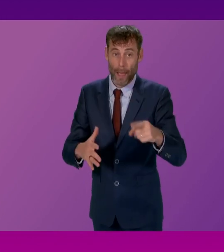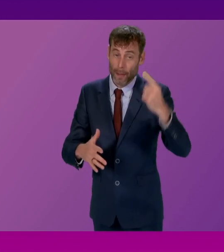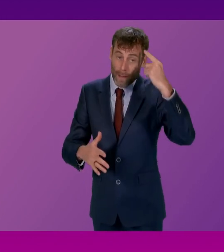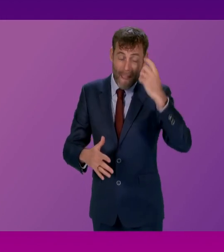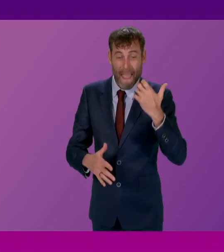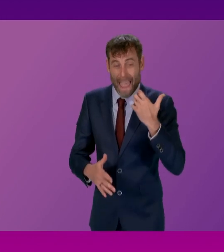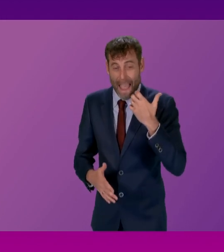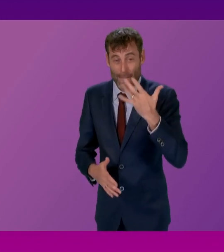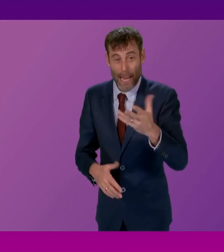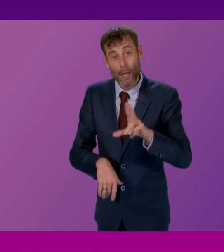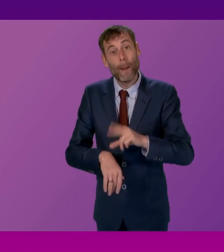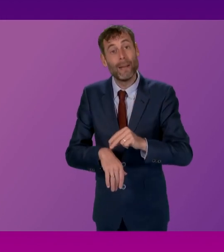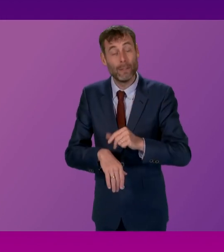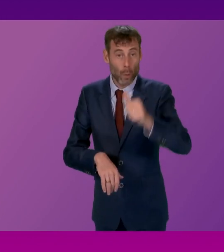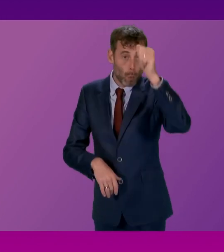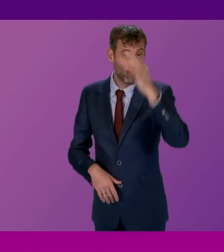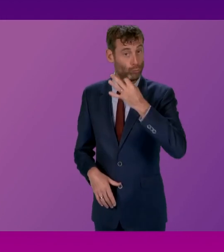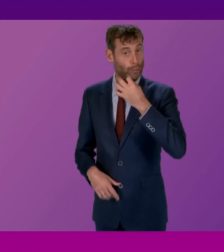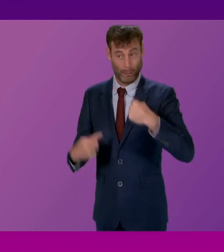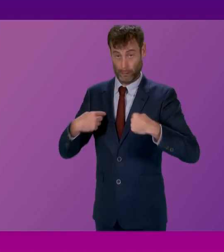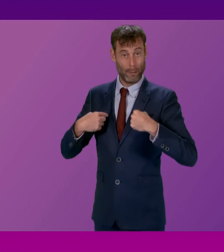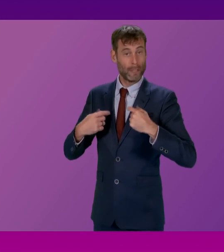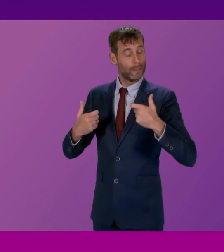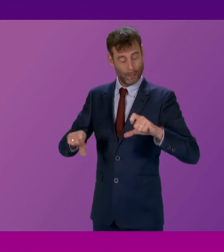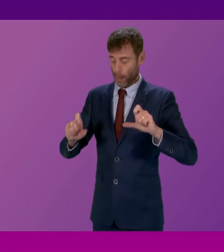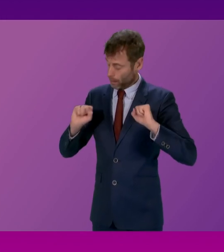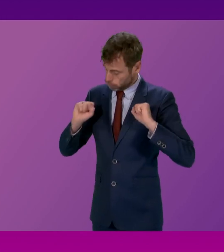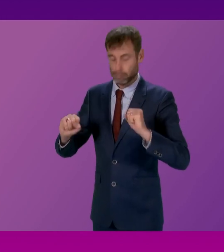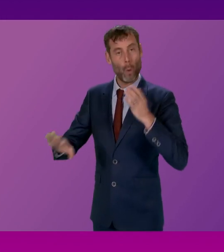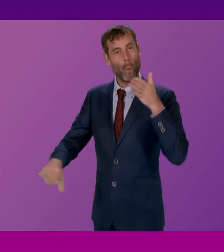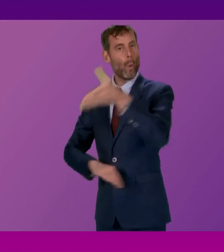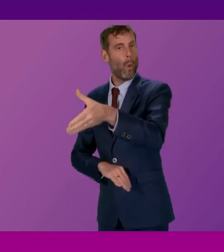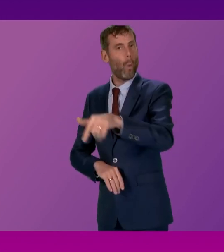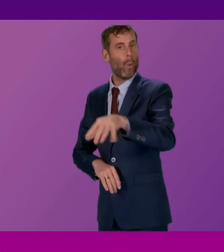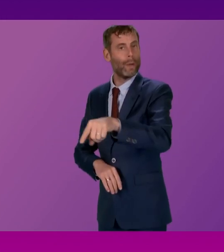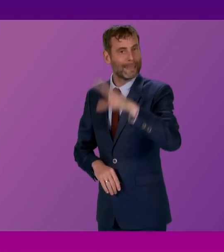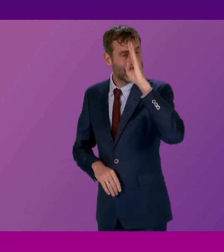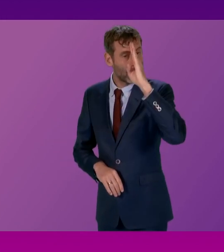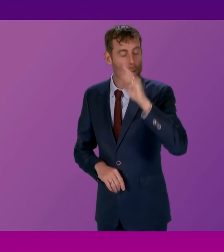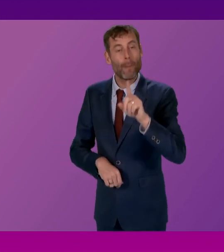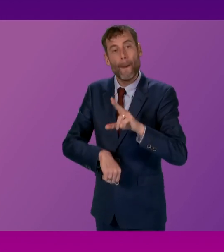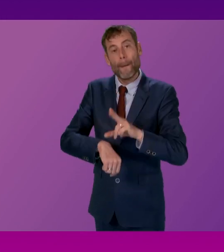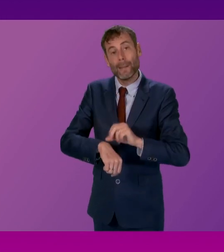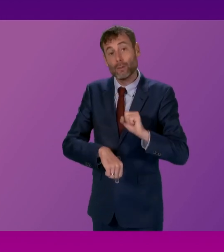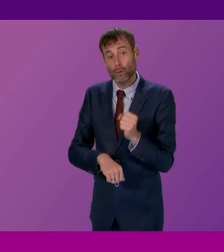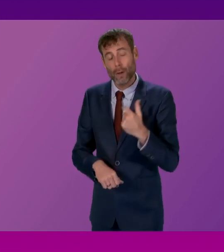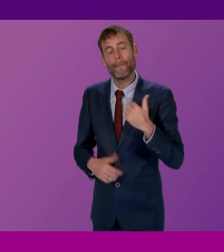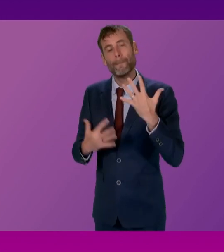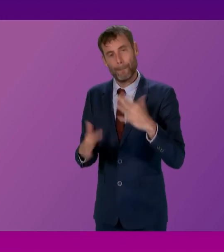in harm’s way in order to protect the public. On funding for Police Scotland, I have said in the chamber on many occasions in recent